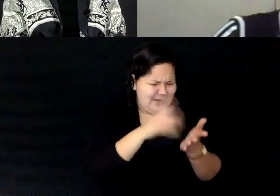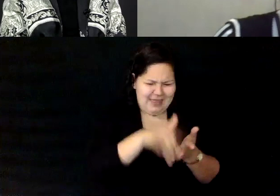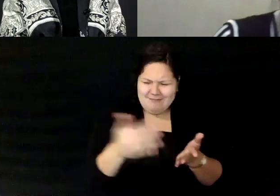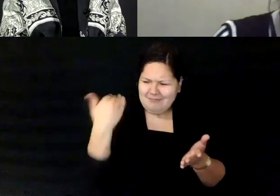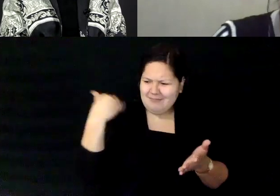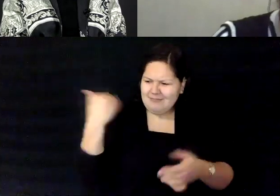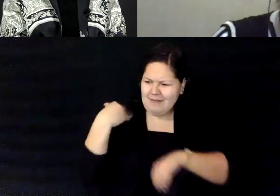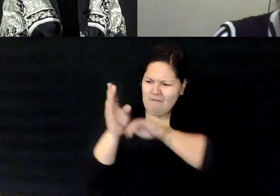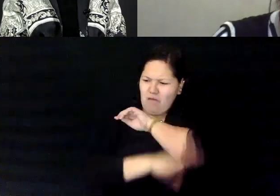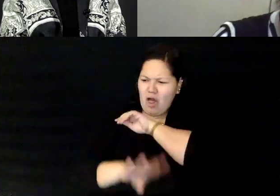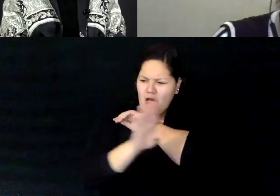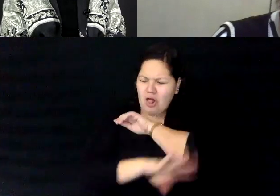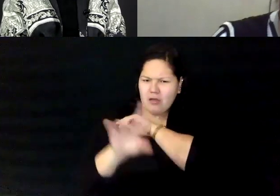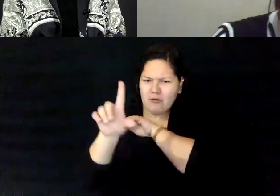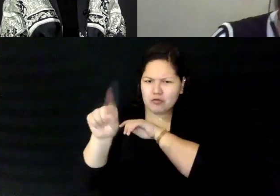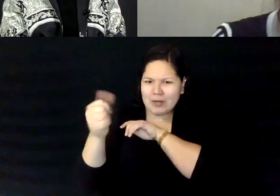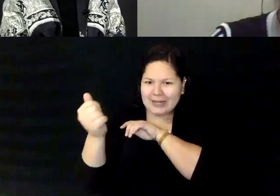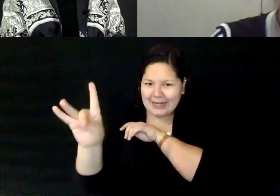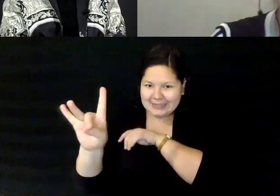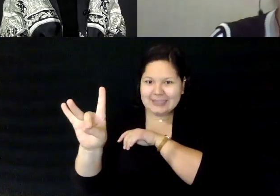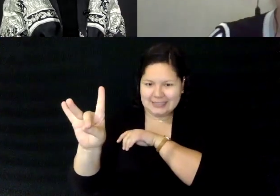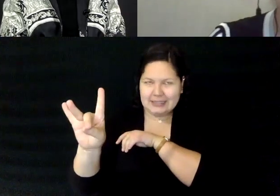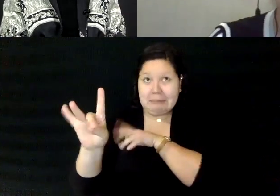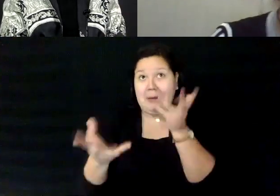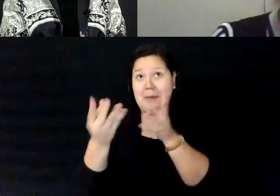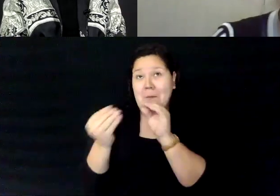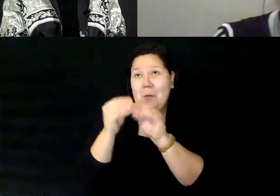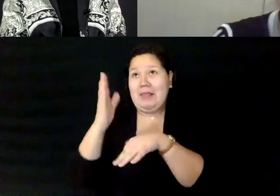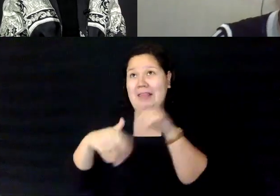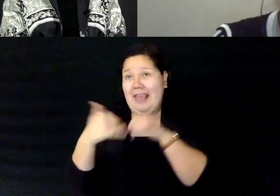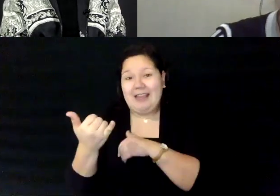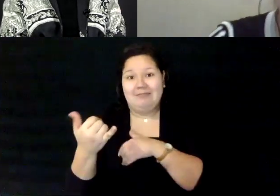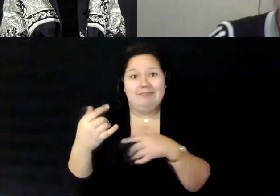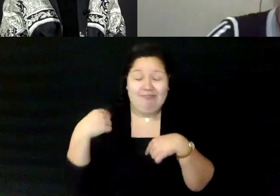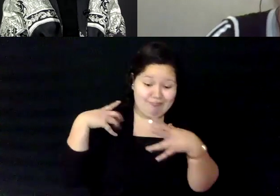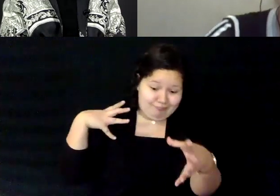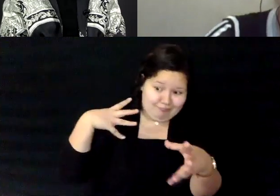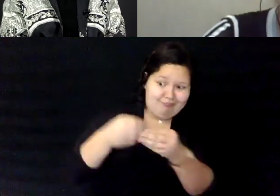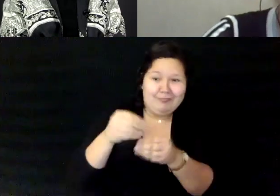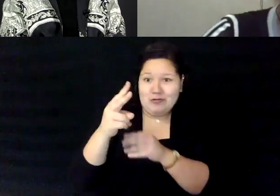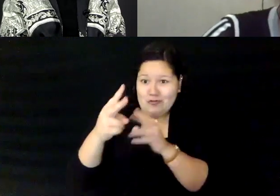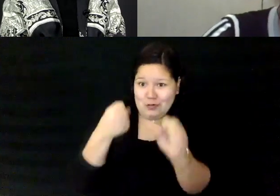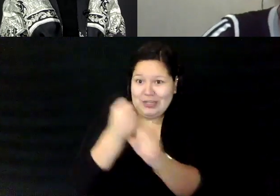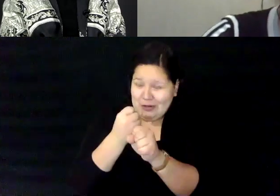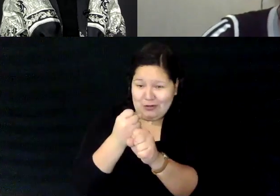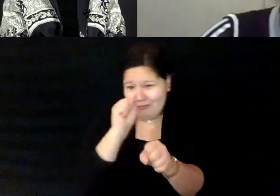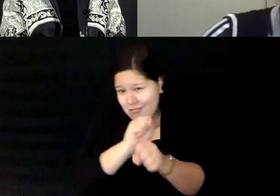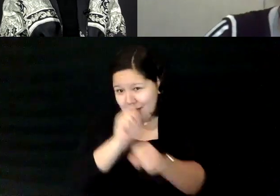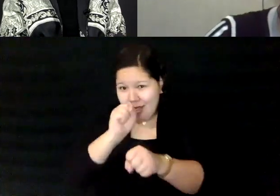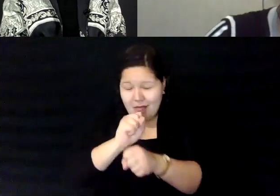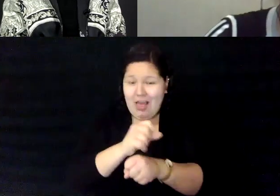2018. So more than almost two years ago at this point, and the world has changed so much in